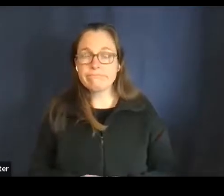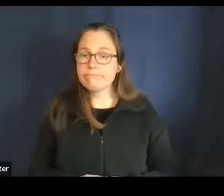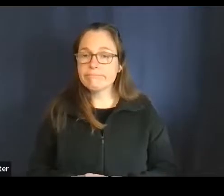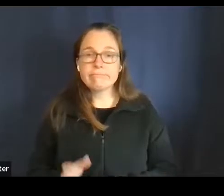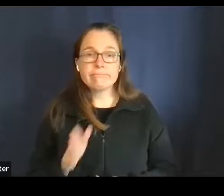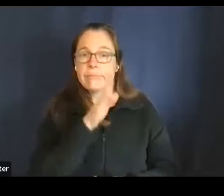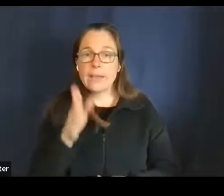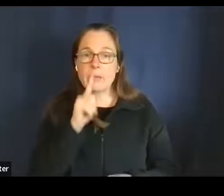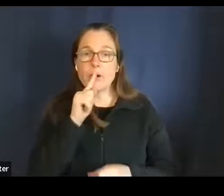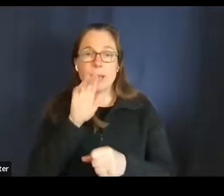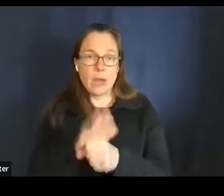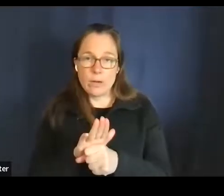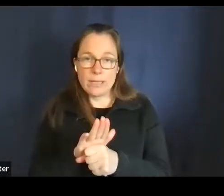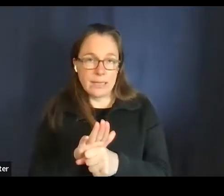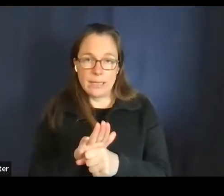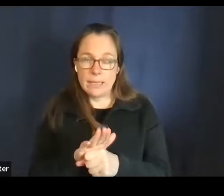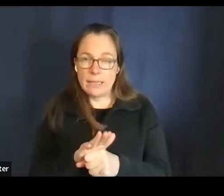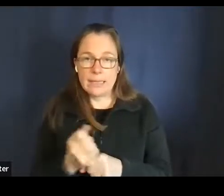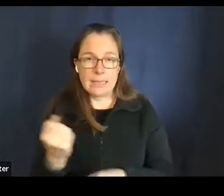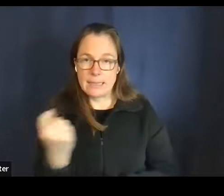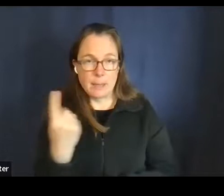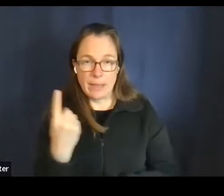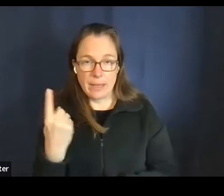in a democracy people not acting well.